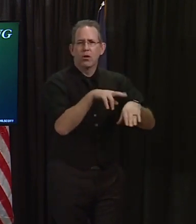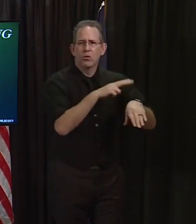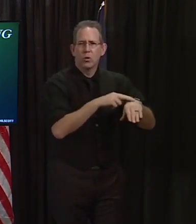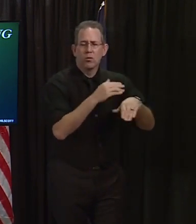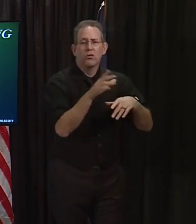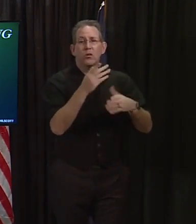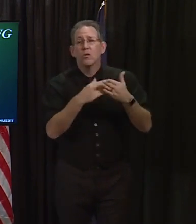day